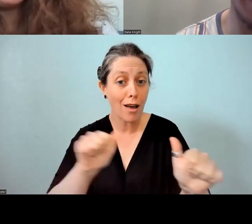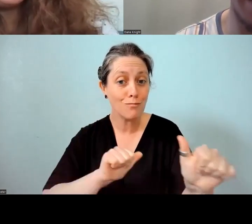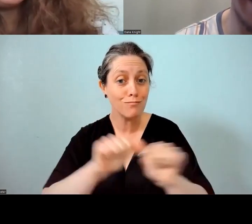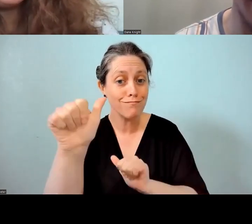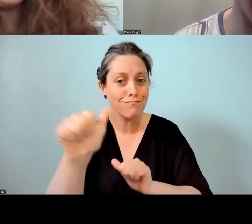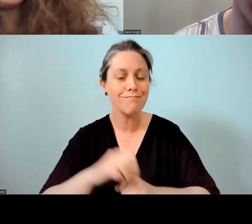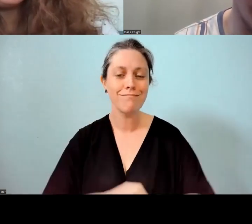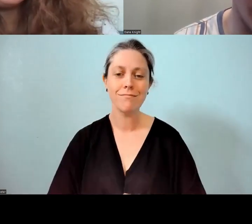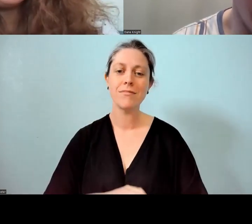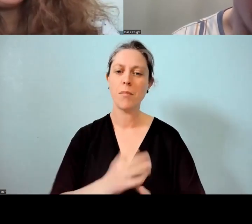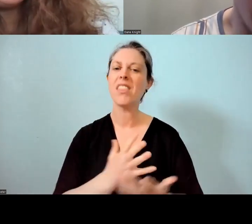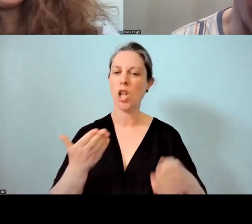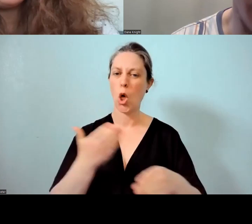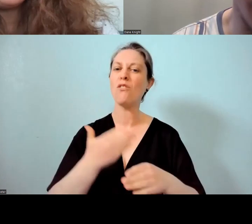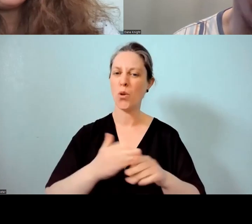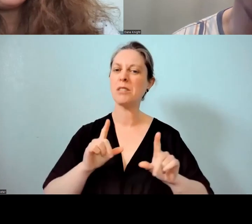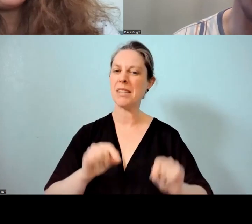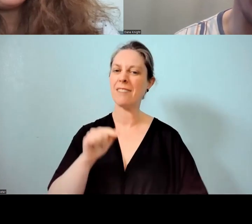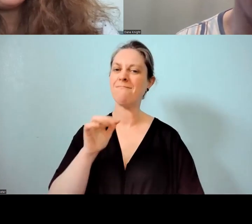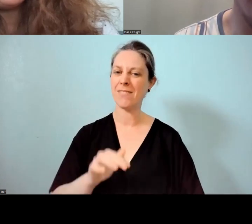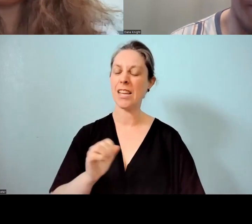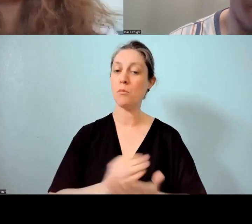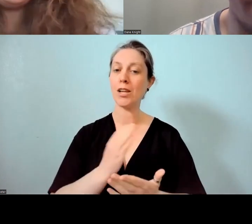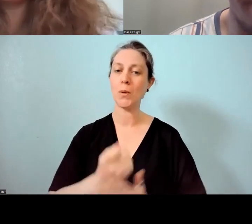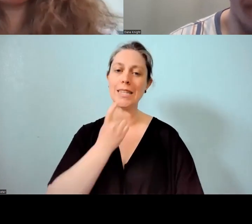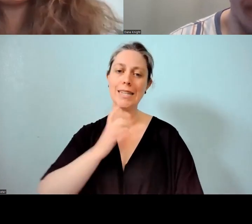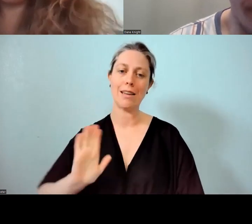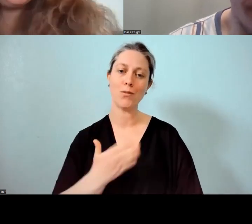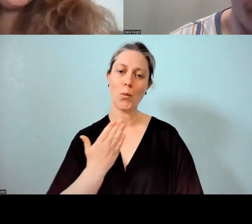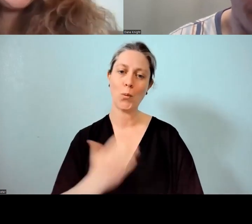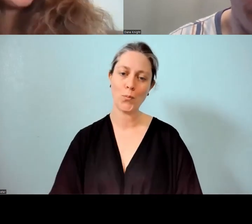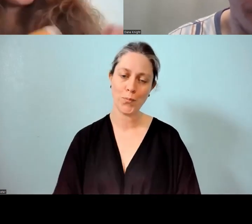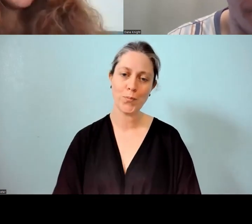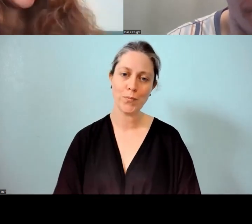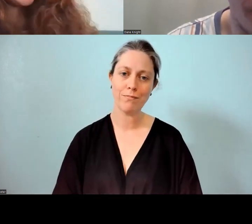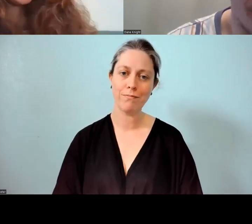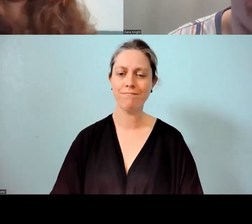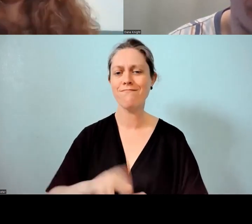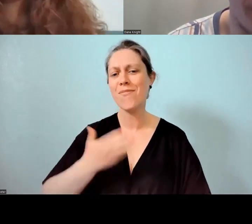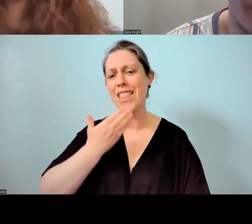I believe, in that sector to make it easier for everyone. Thank you, thank you so much, Dane.